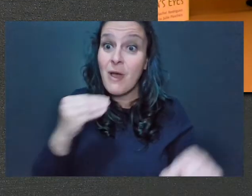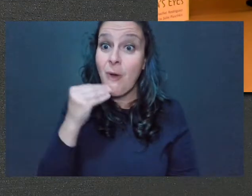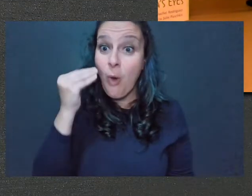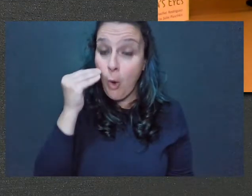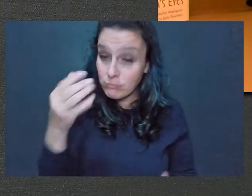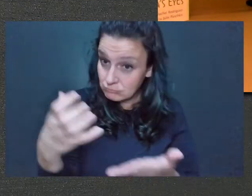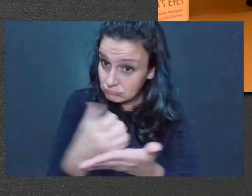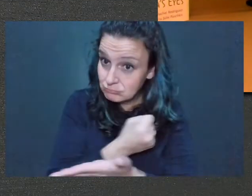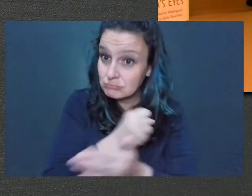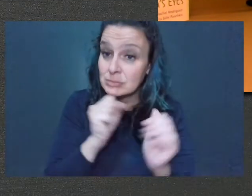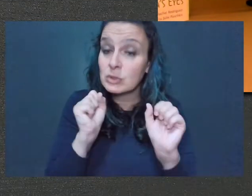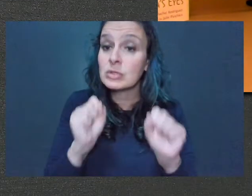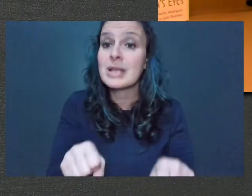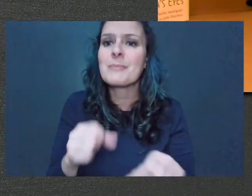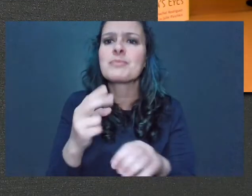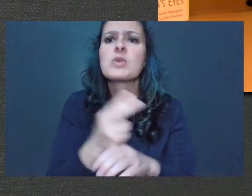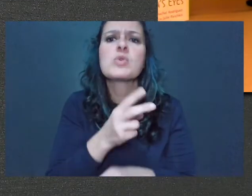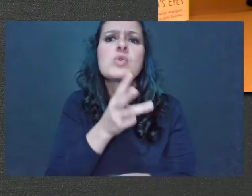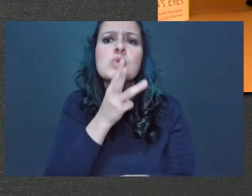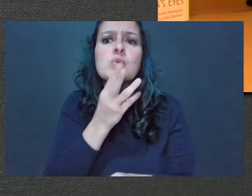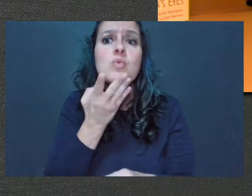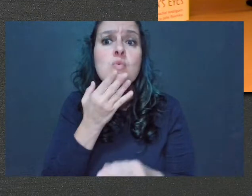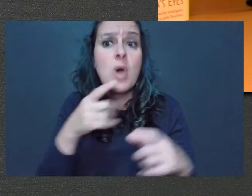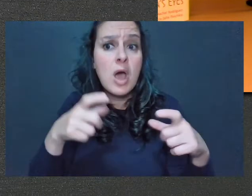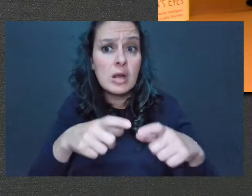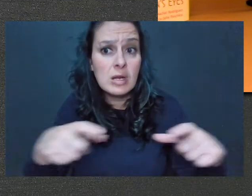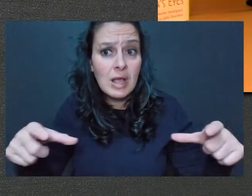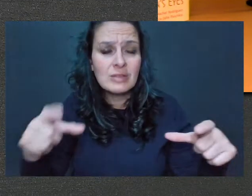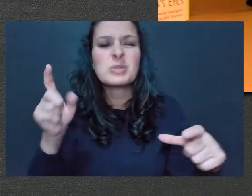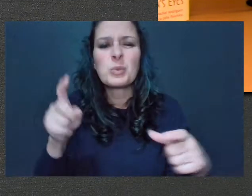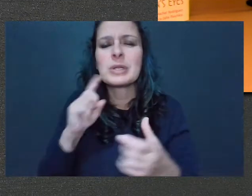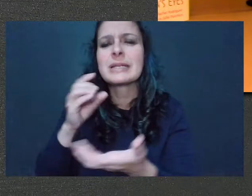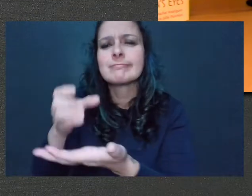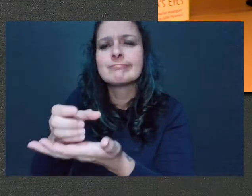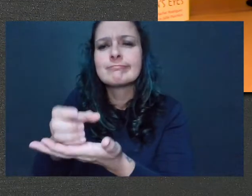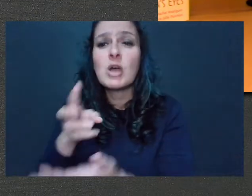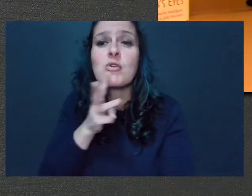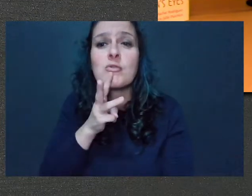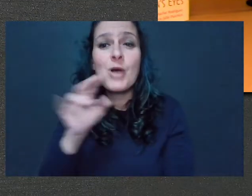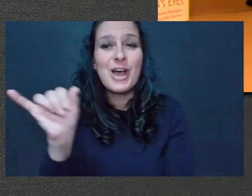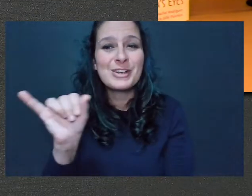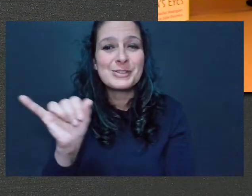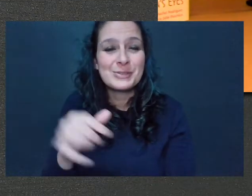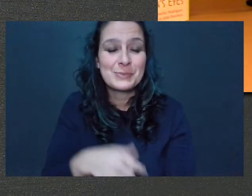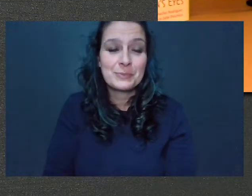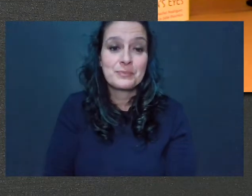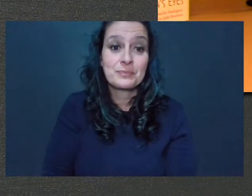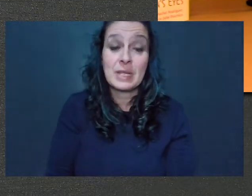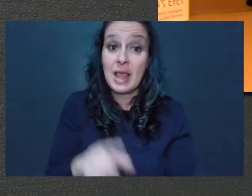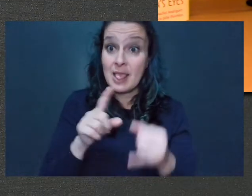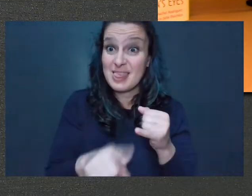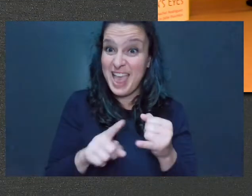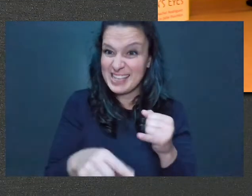And if you're using the watercolors, go ahead and grab yourself a little cup of water as well. The final thing I like to use